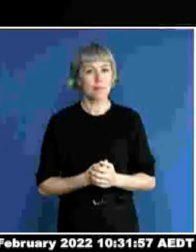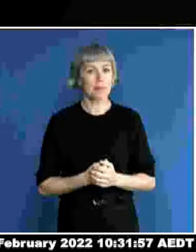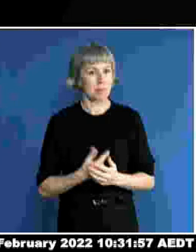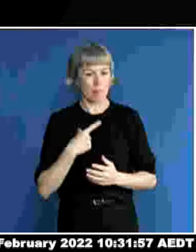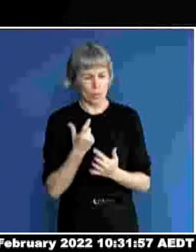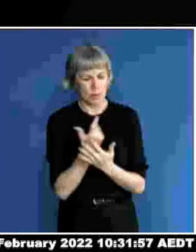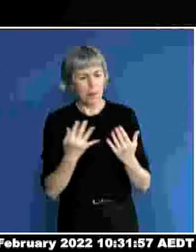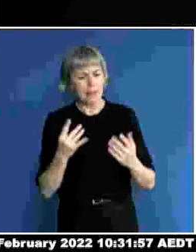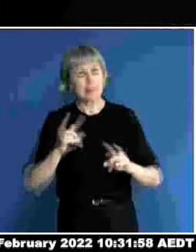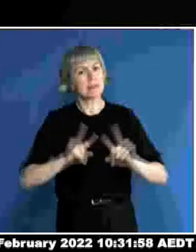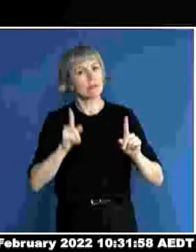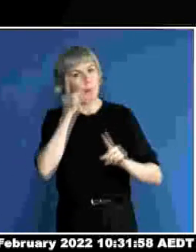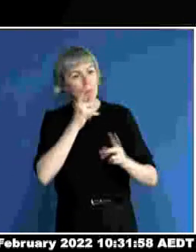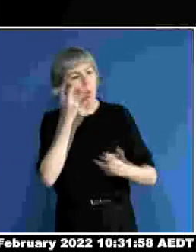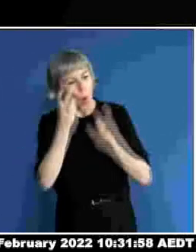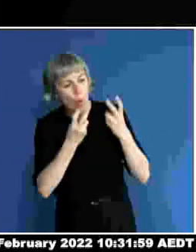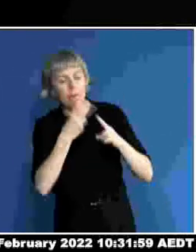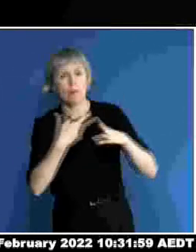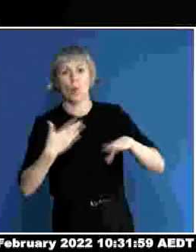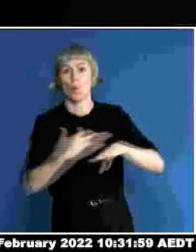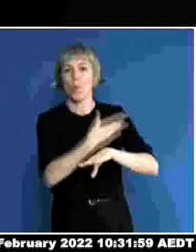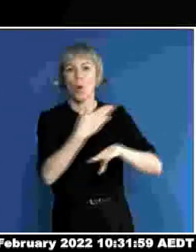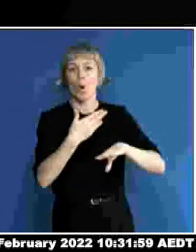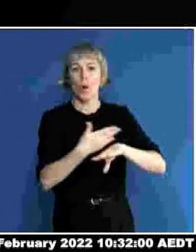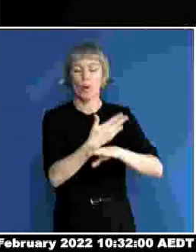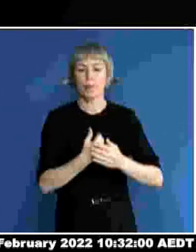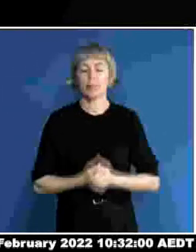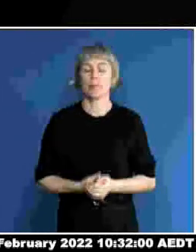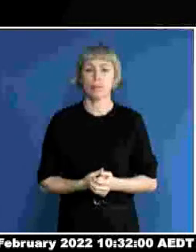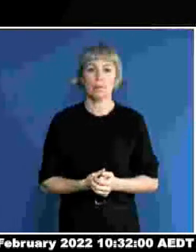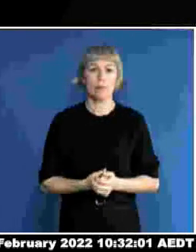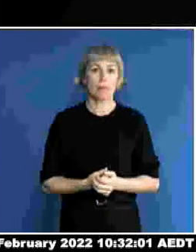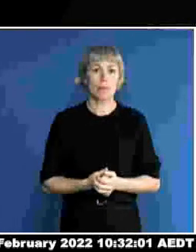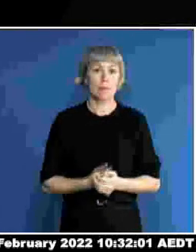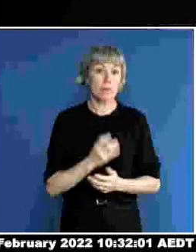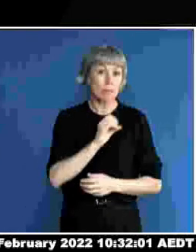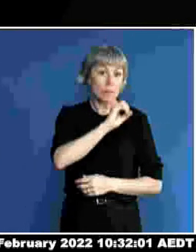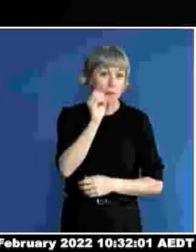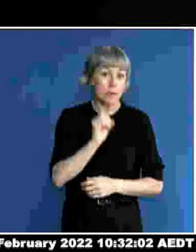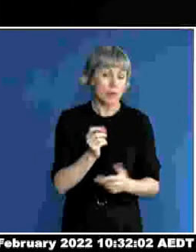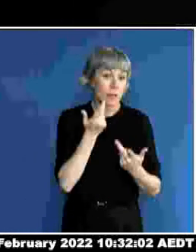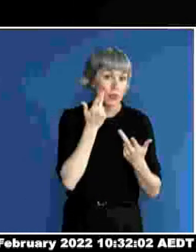The statistics record the number of Indigenous job seekers, people from